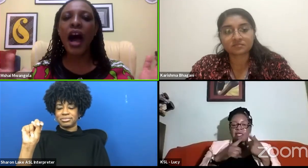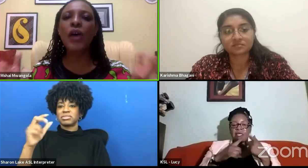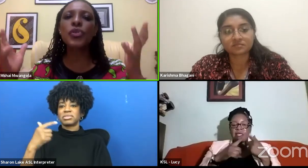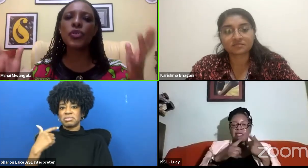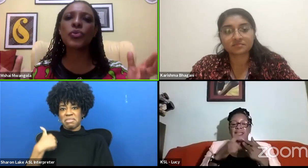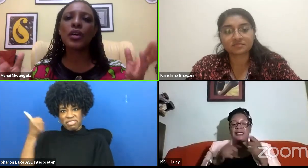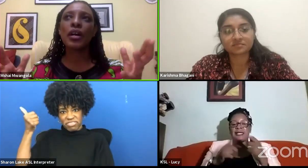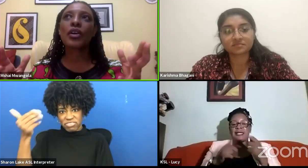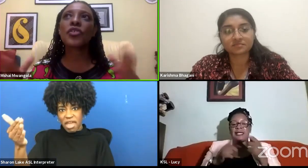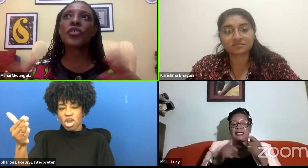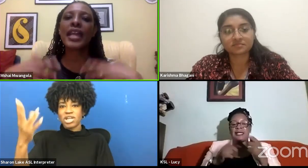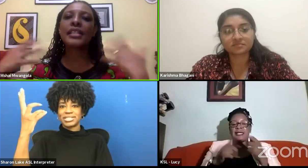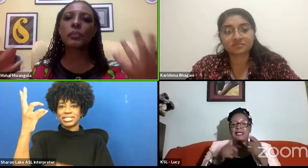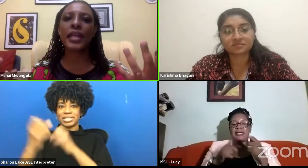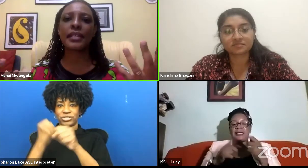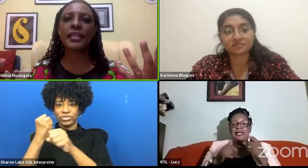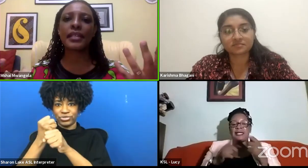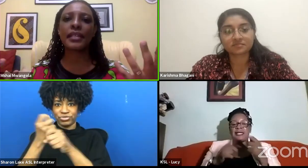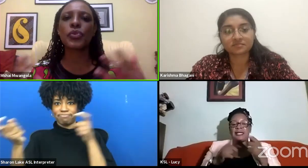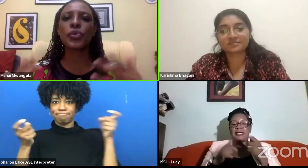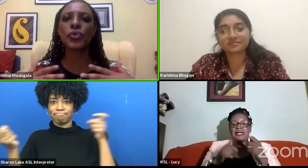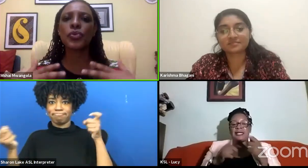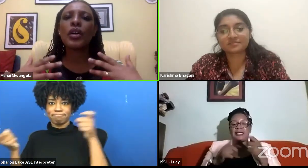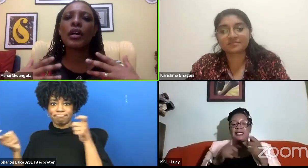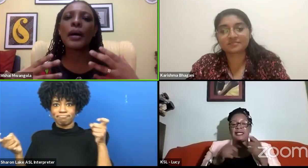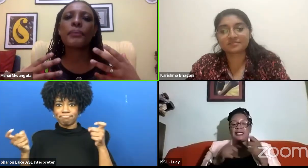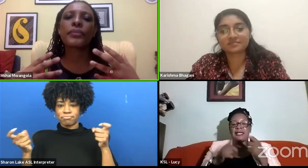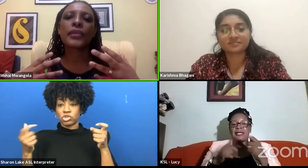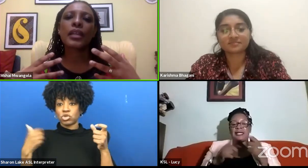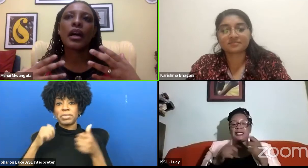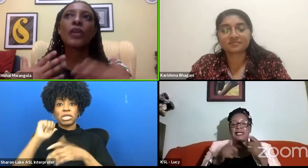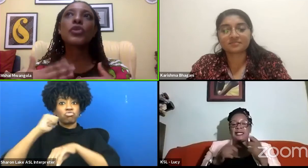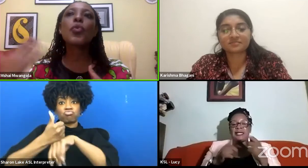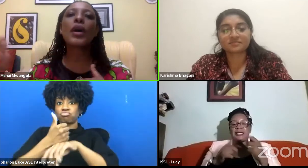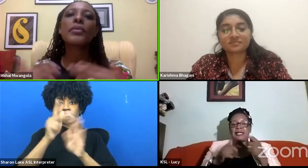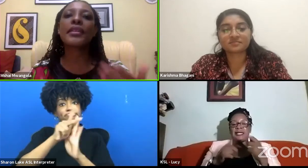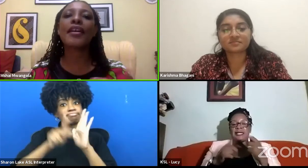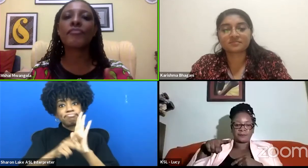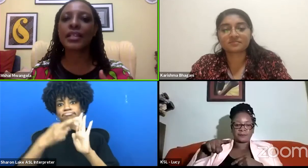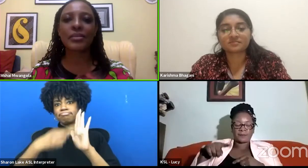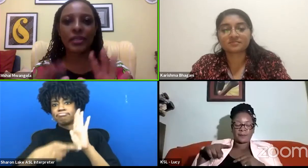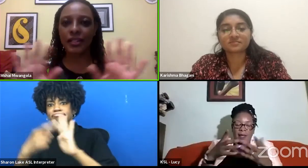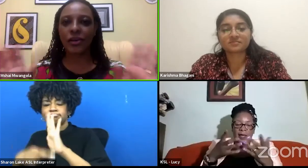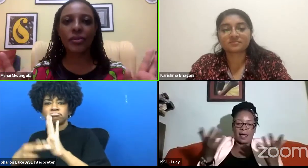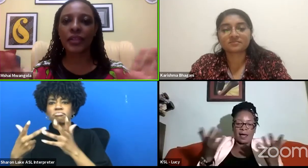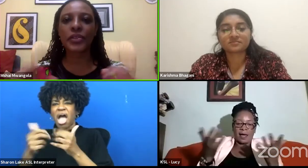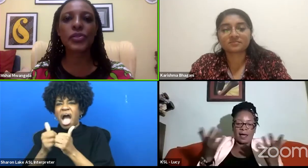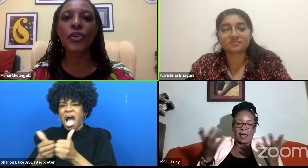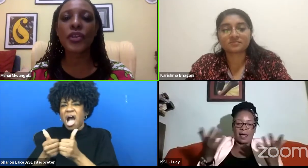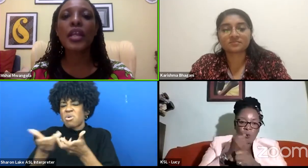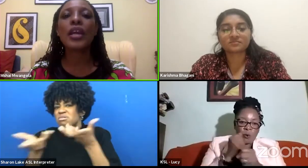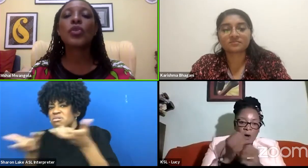How do you create spaces? How do you work with government, which is a whole other story,